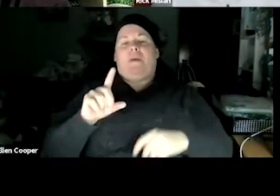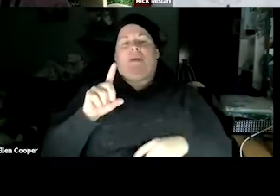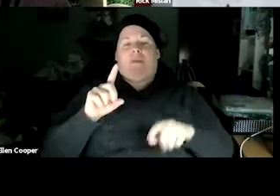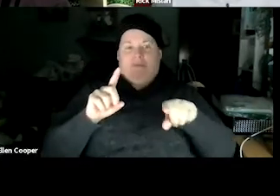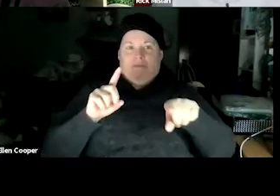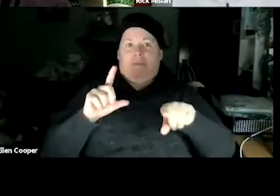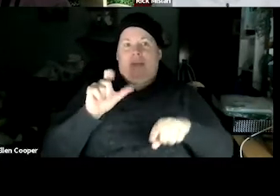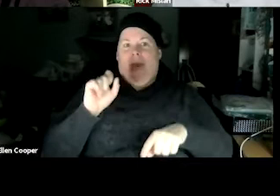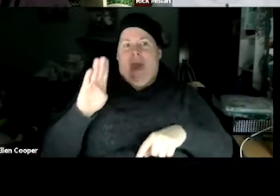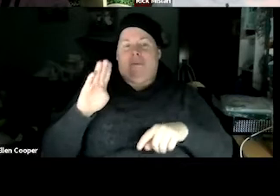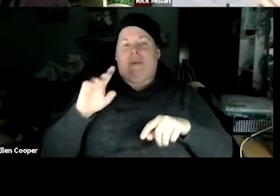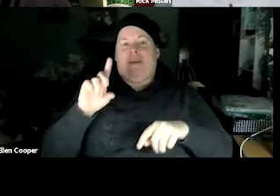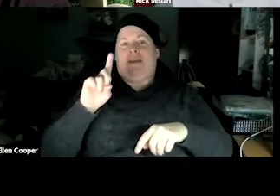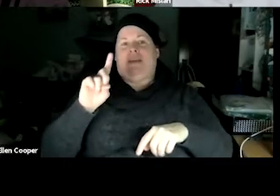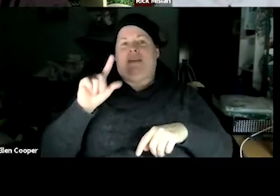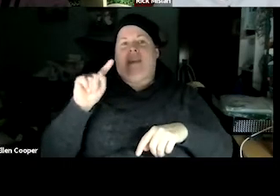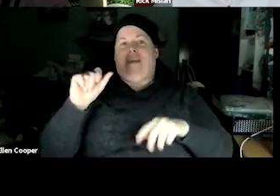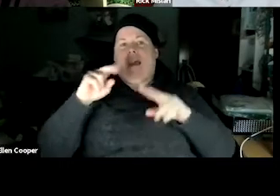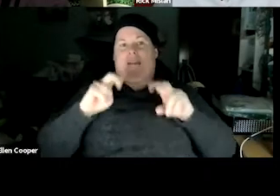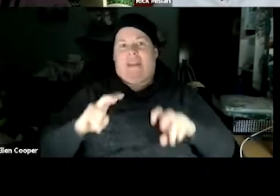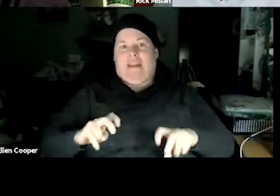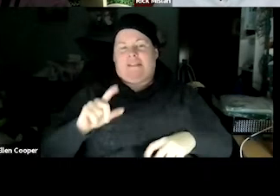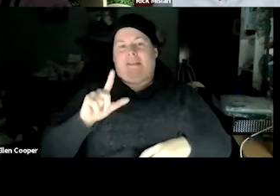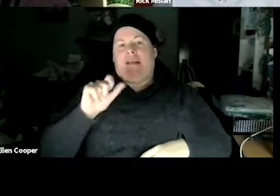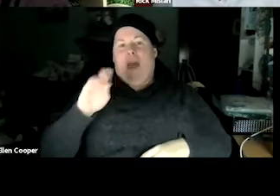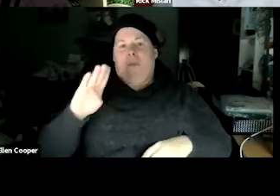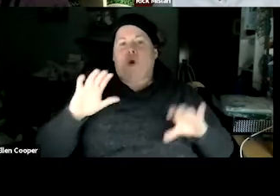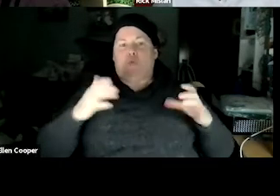Rick Mislan: To a group of my students cyber security students pre prior to